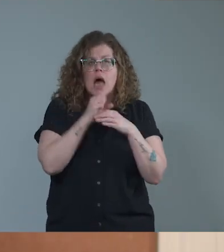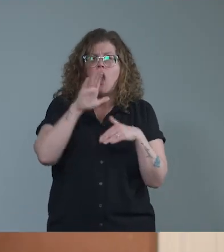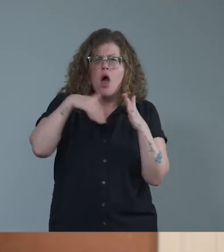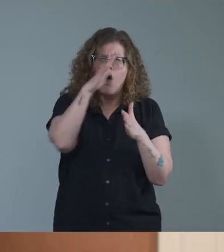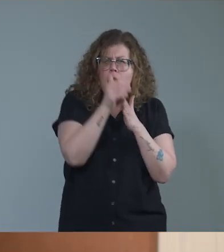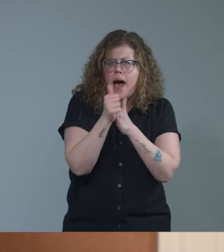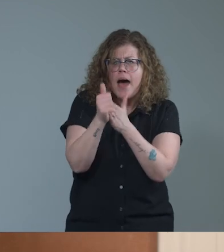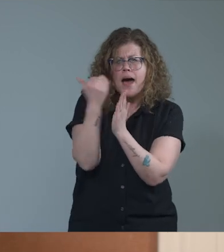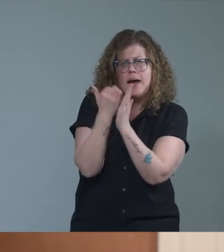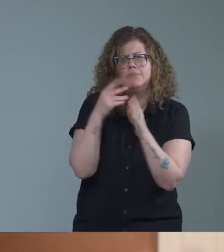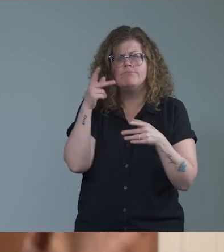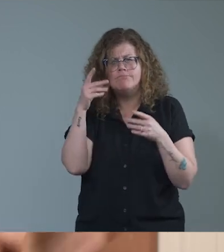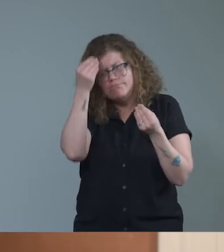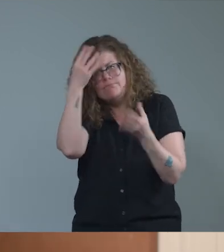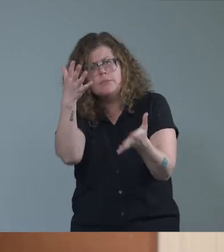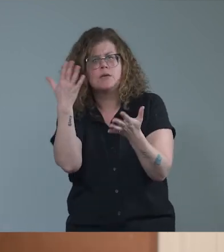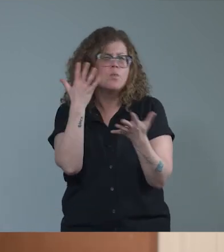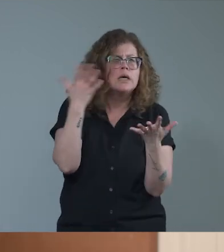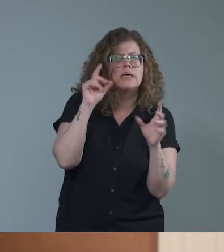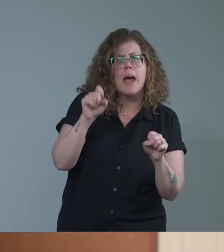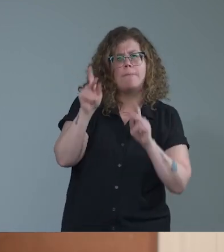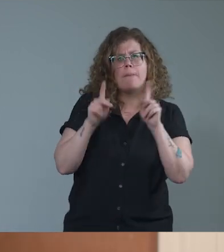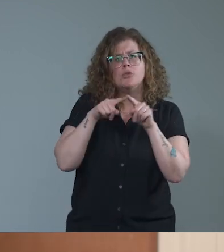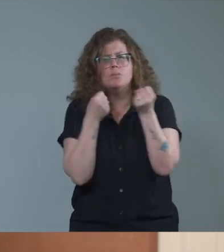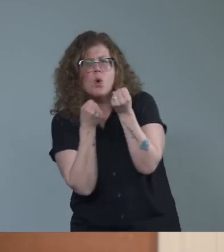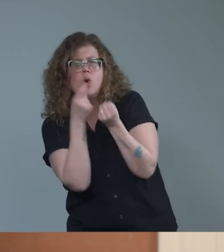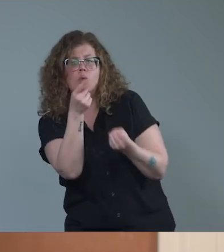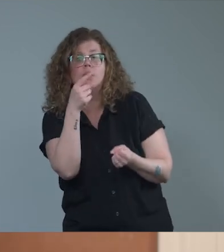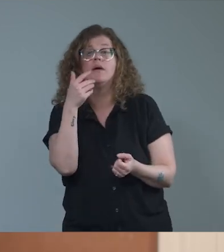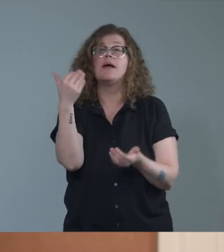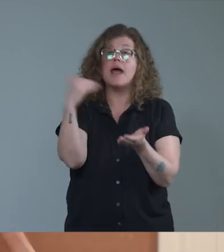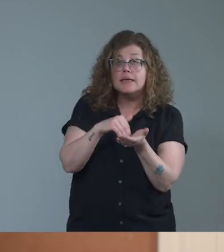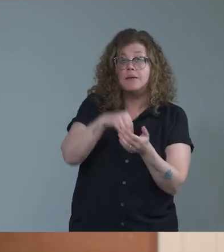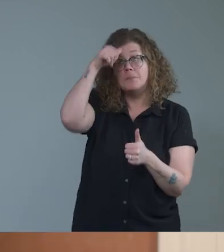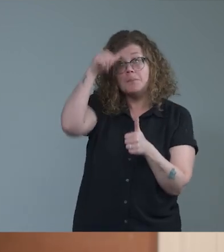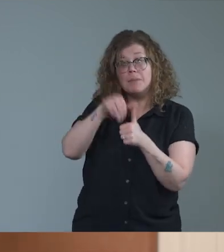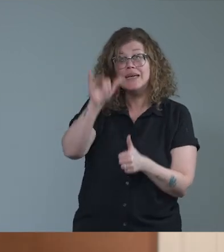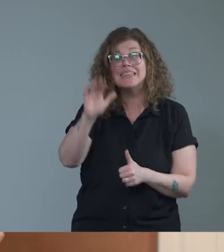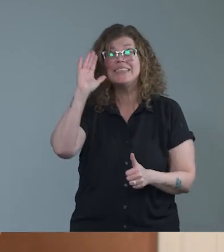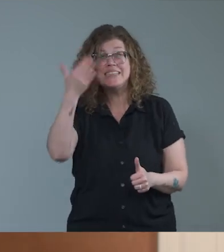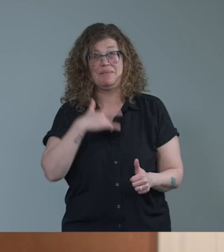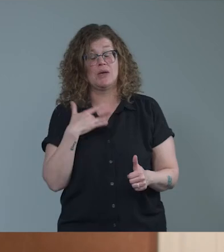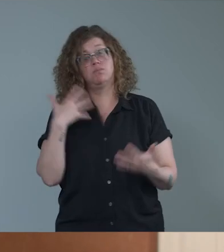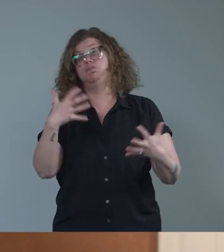that you're going to need help from. You're going to have guidance from all these other people who support you. Again, remember, it may seem arduous.